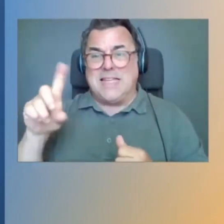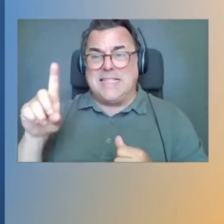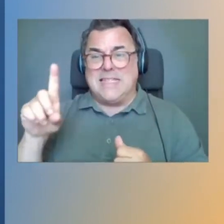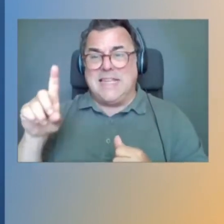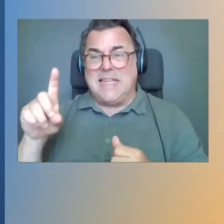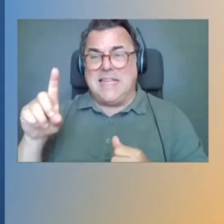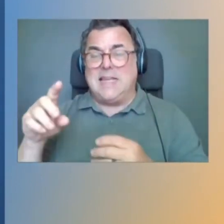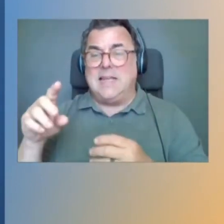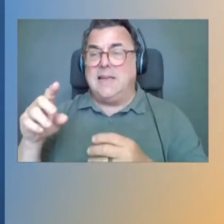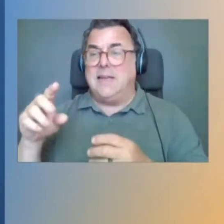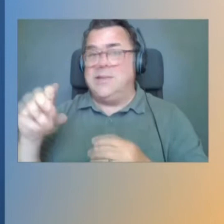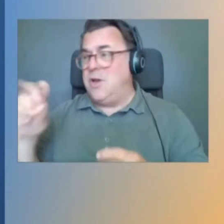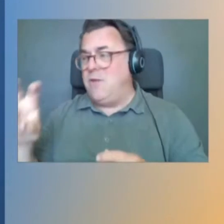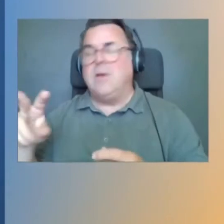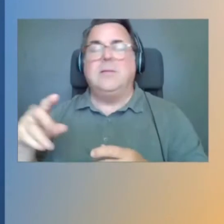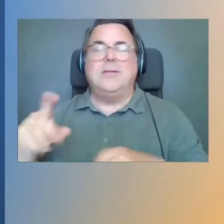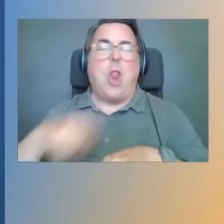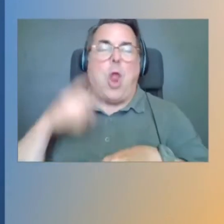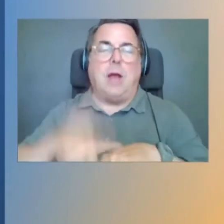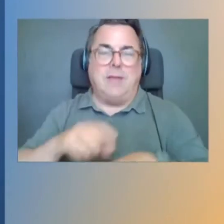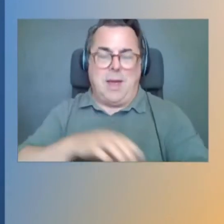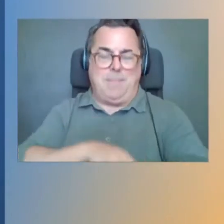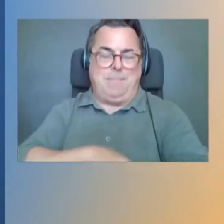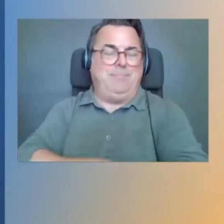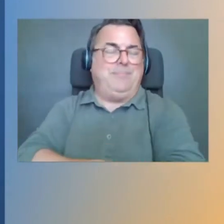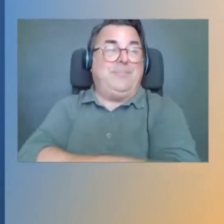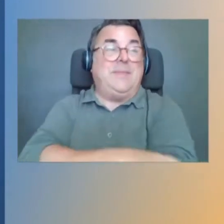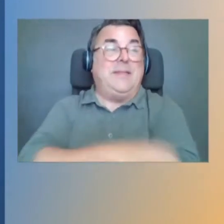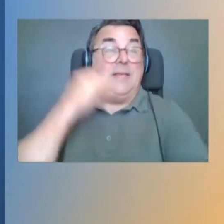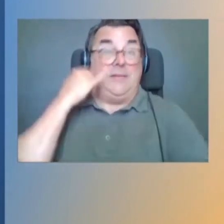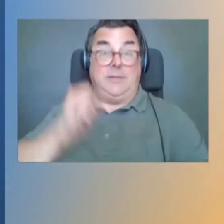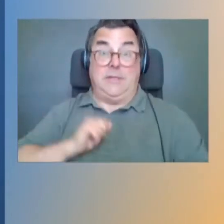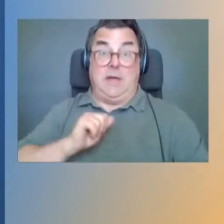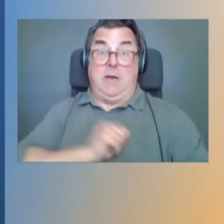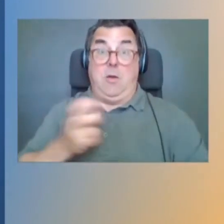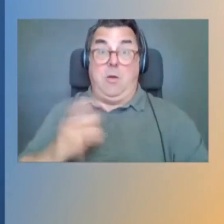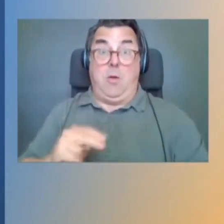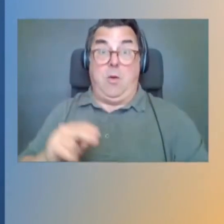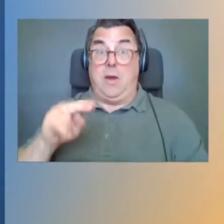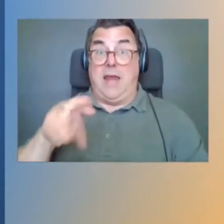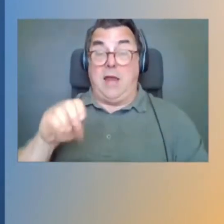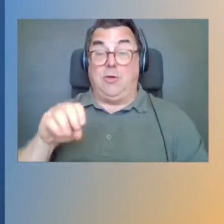these kind of things, versus when we have our own Nitro SSD and the fact that we own our own firmware,